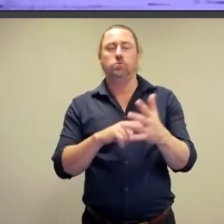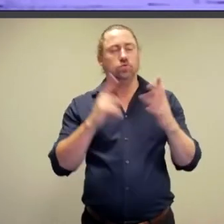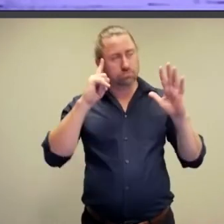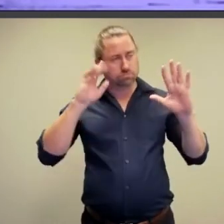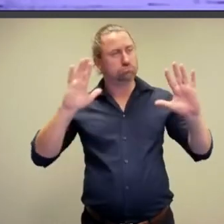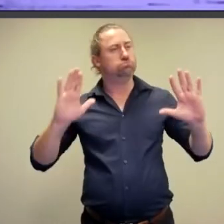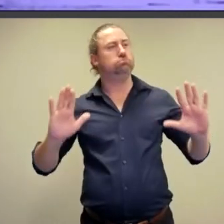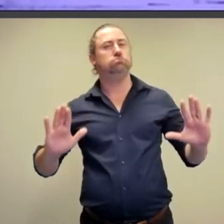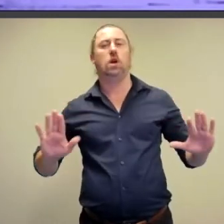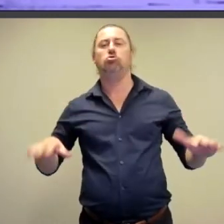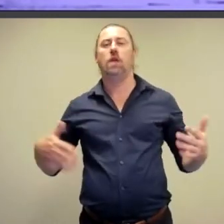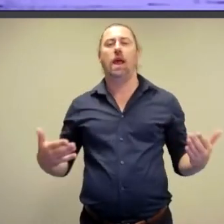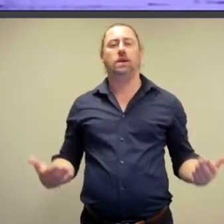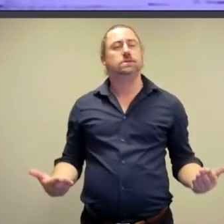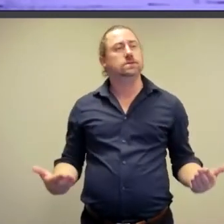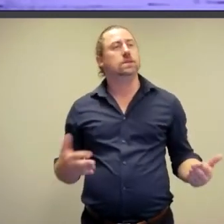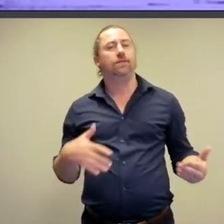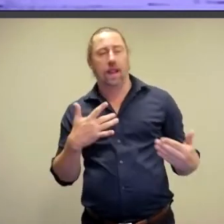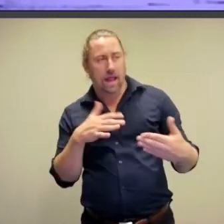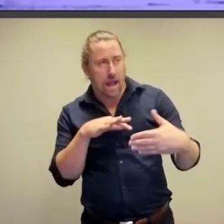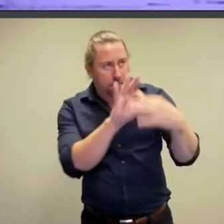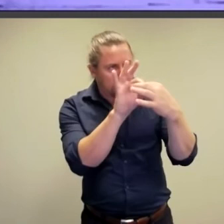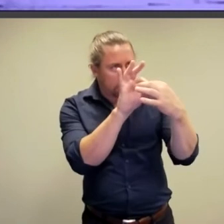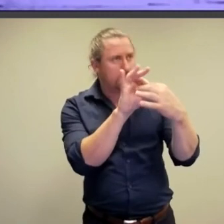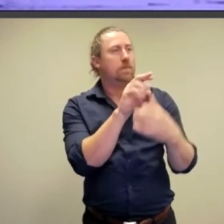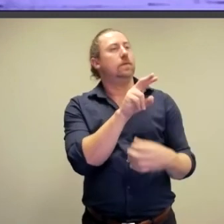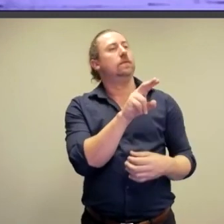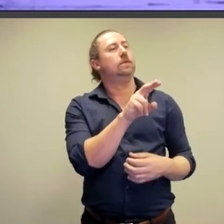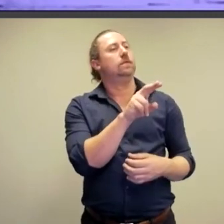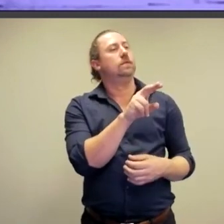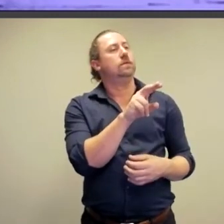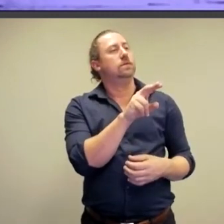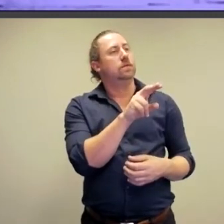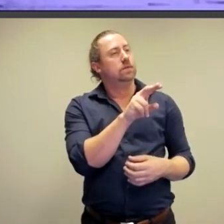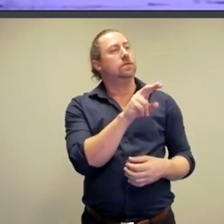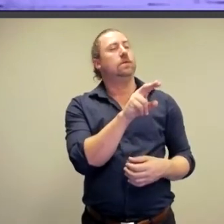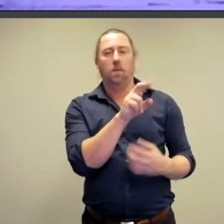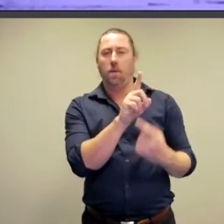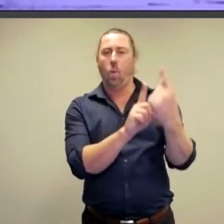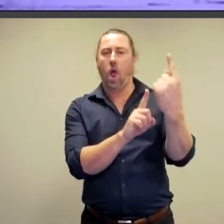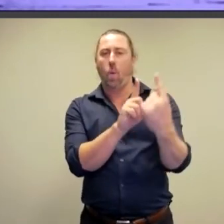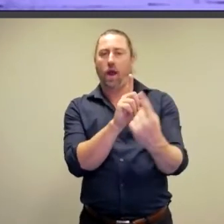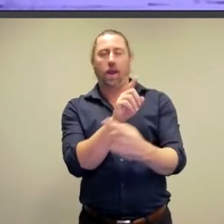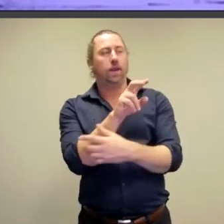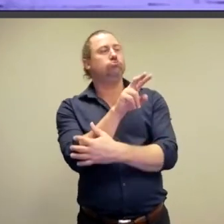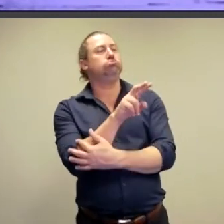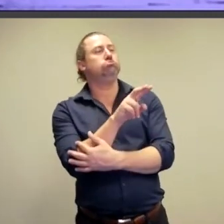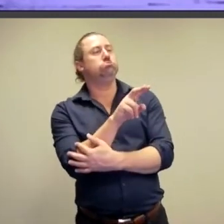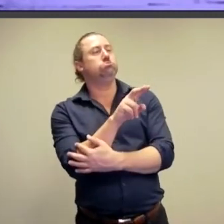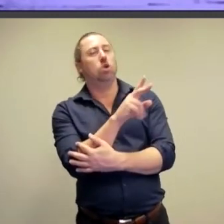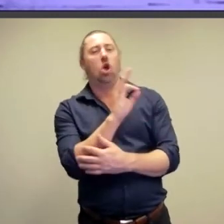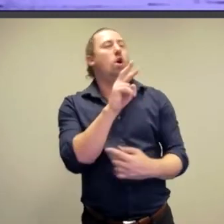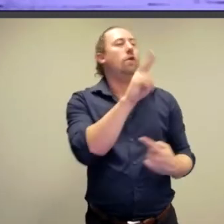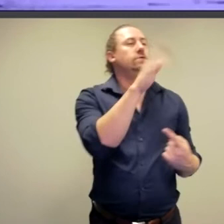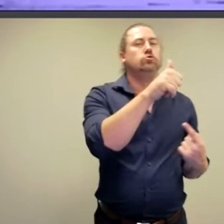relaxed, engaged and to spend more